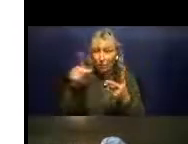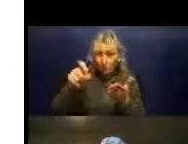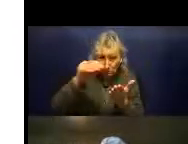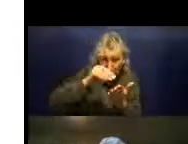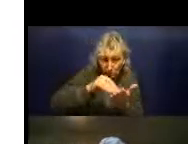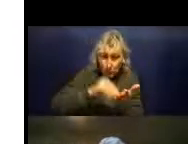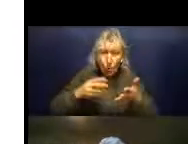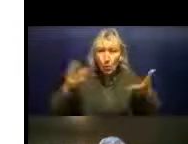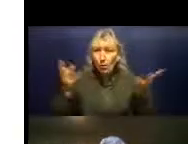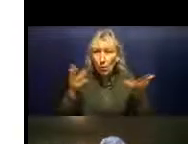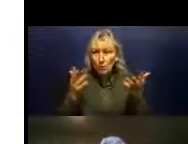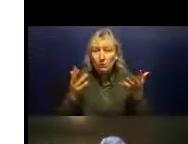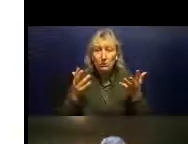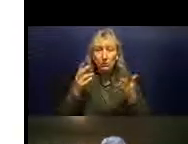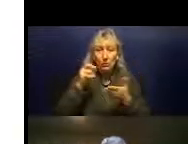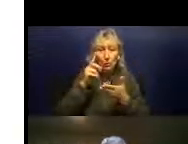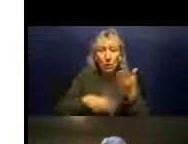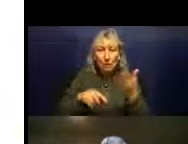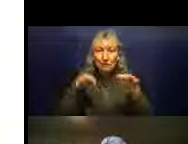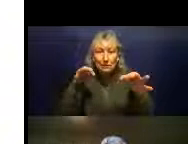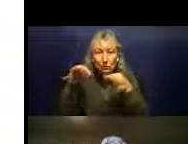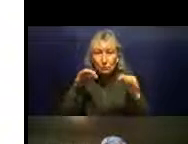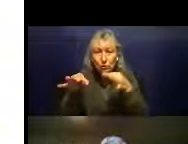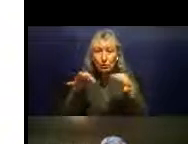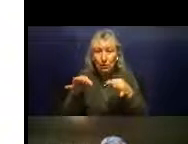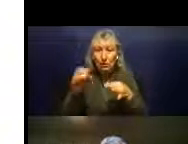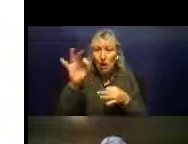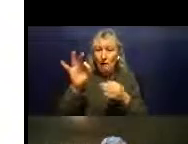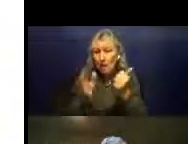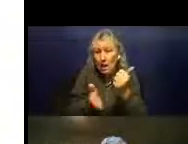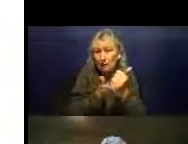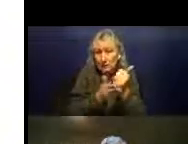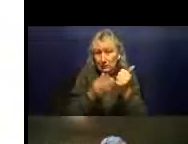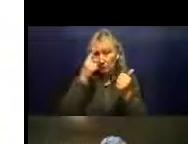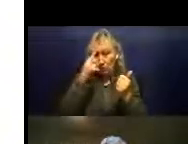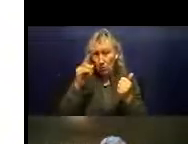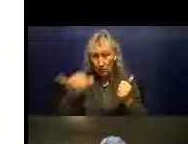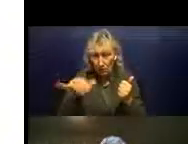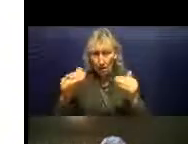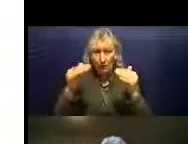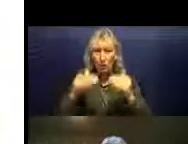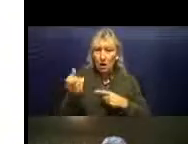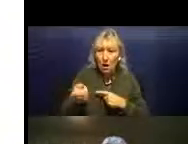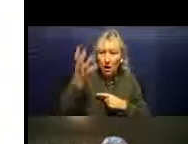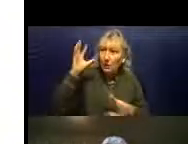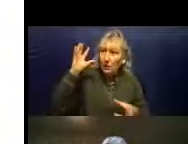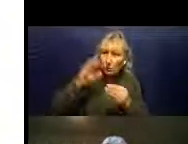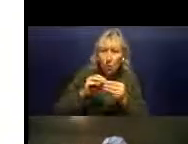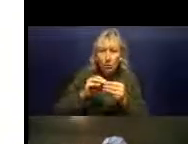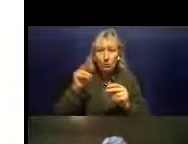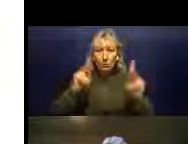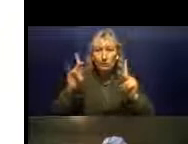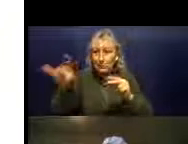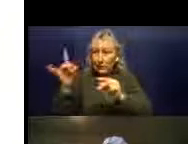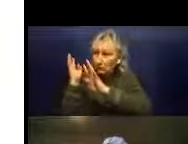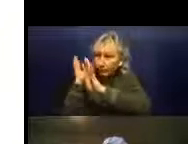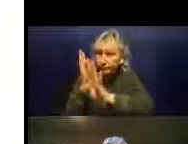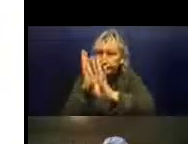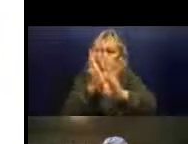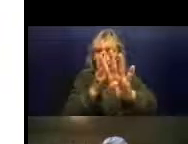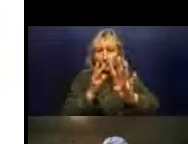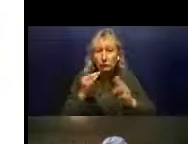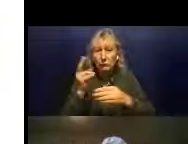Well how many handoffs did you give to other places and any relationships, any memorandums that you have with other organizations. and if it's the more broad technical assistance, please include you know description, of these